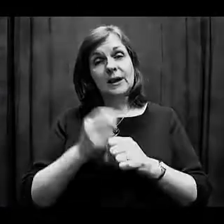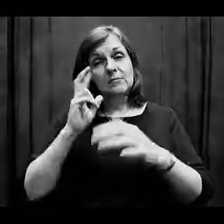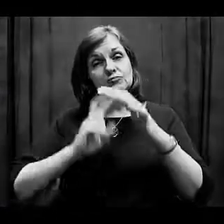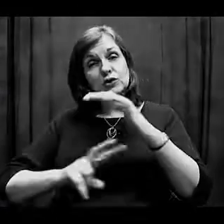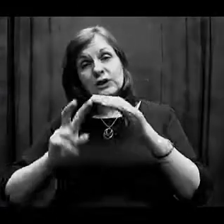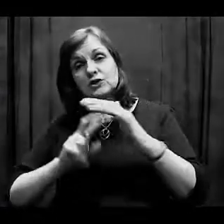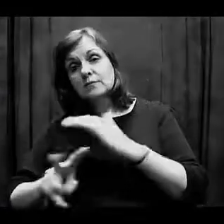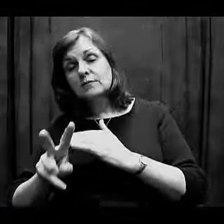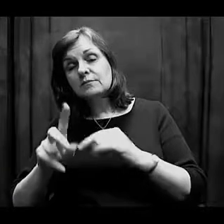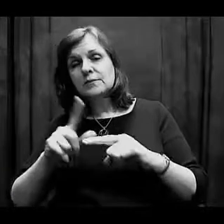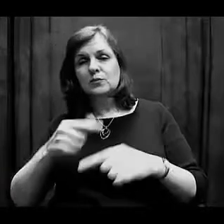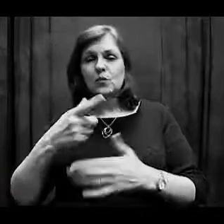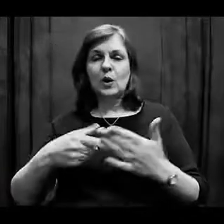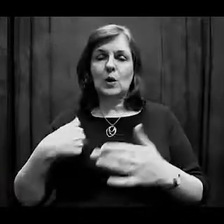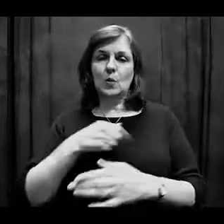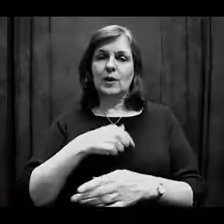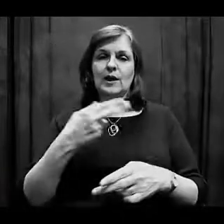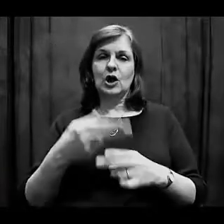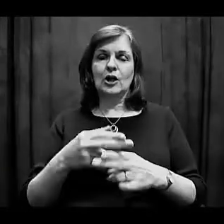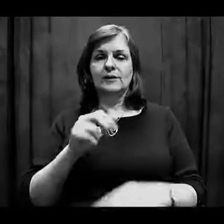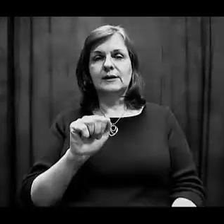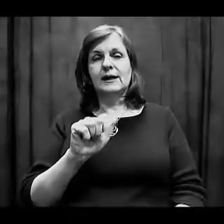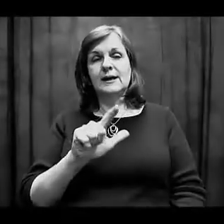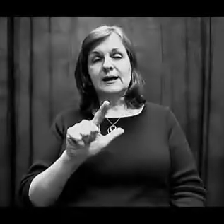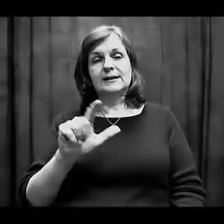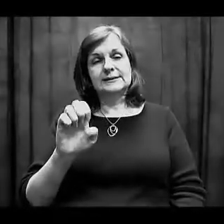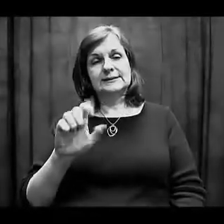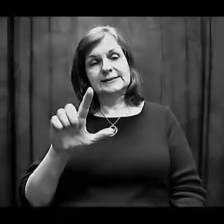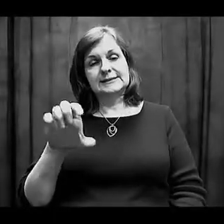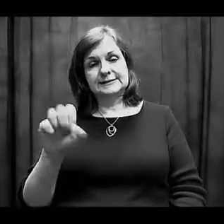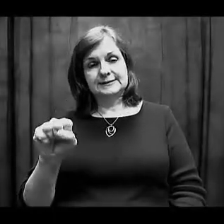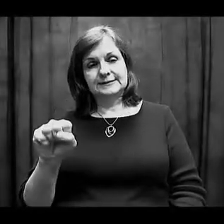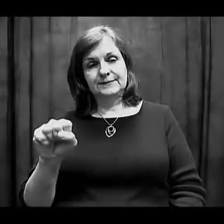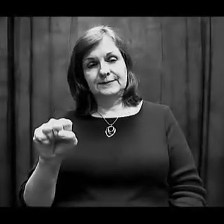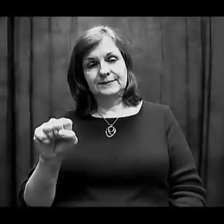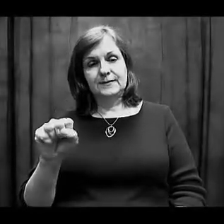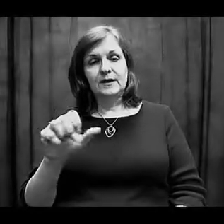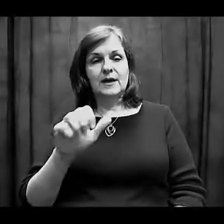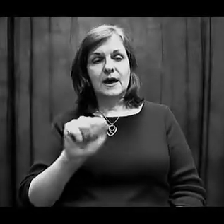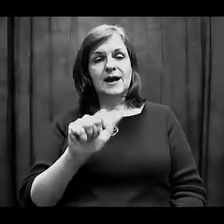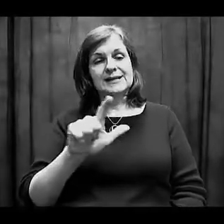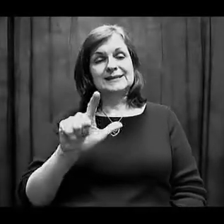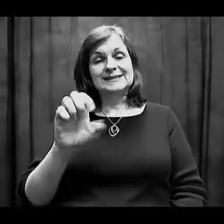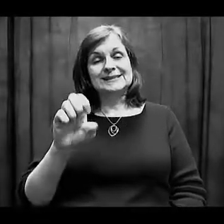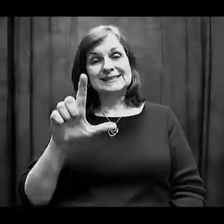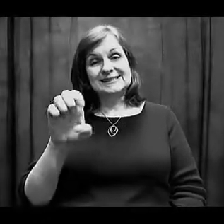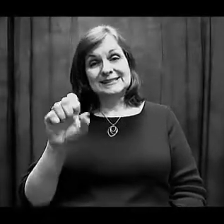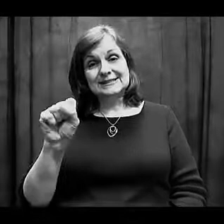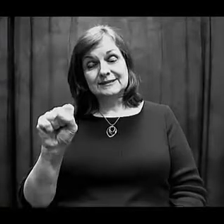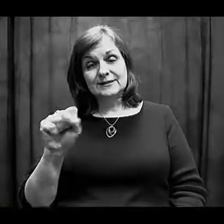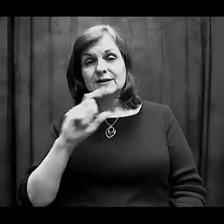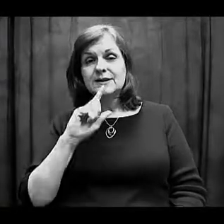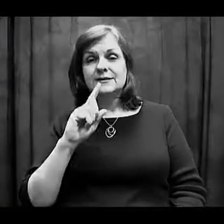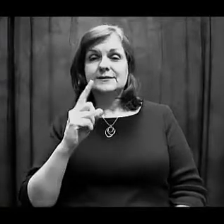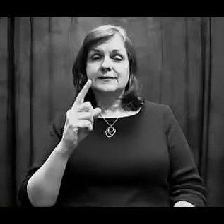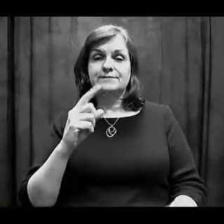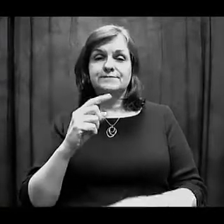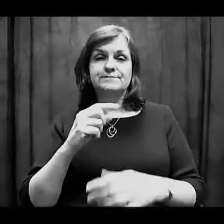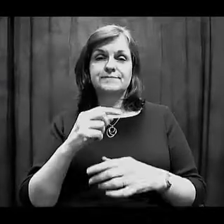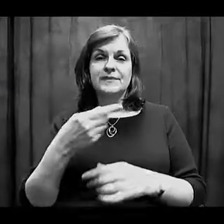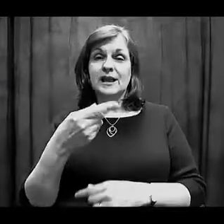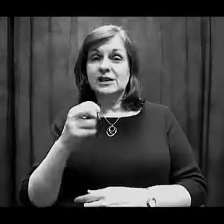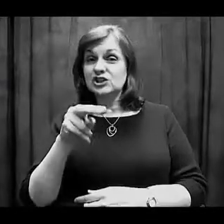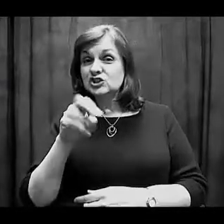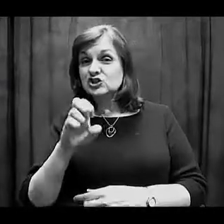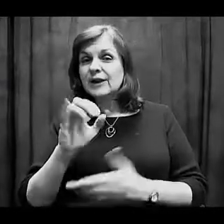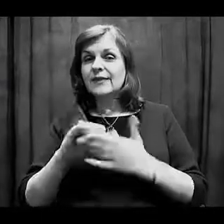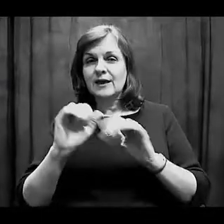based on what we had today would call alleles. An allele is a variable